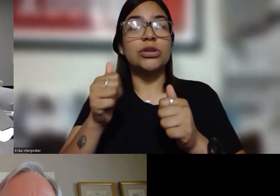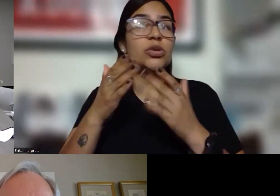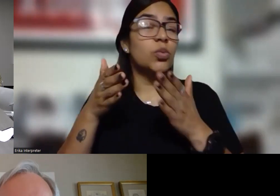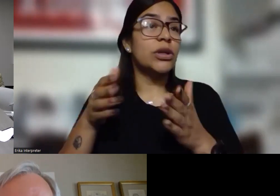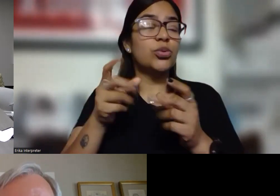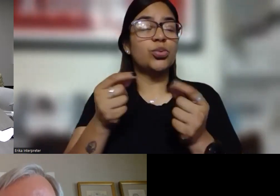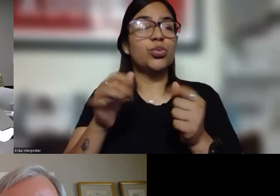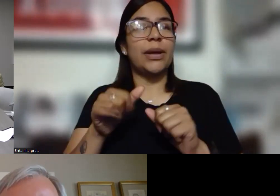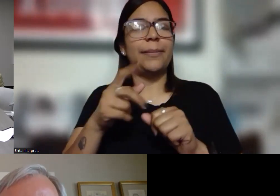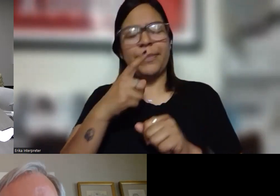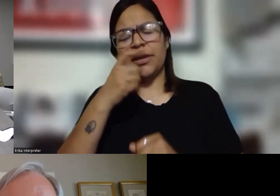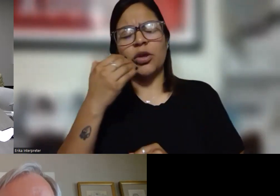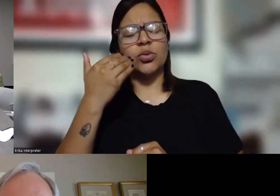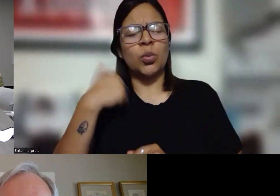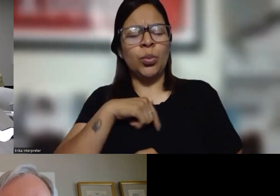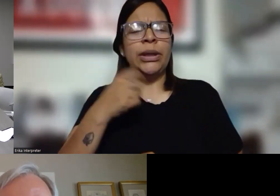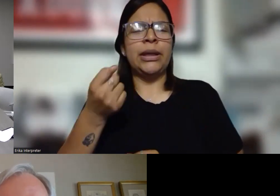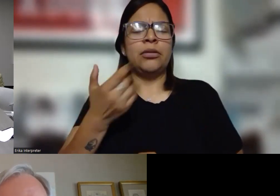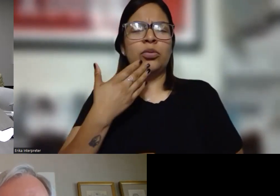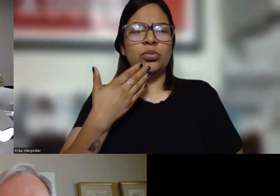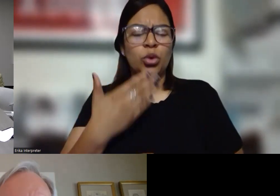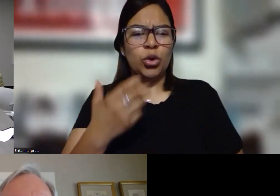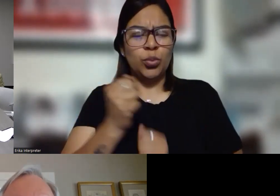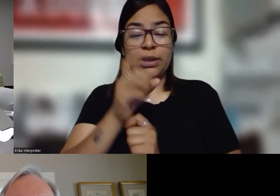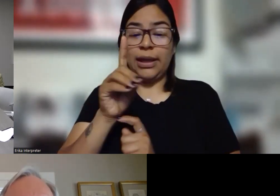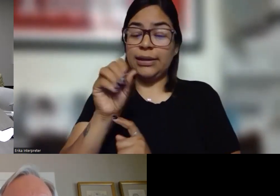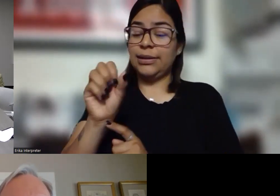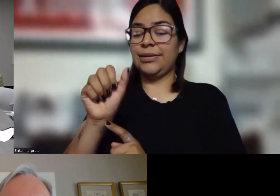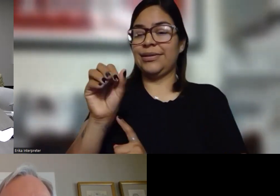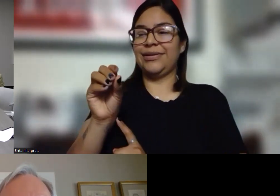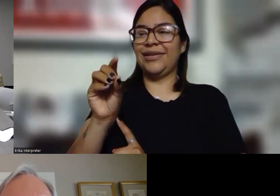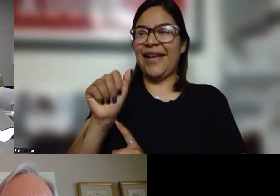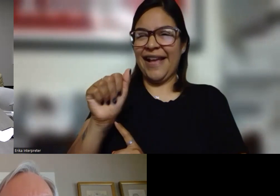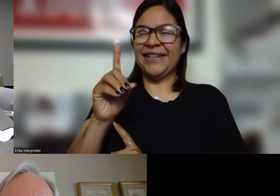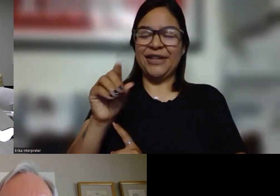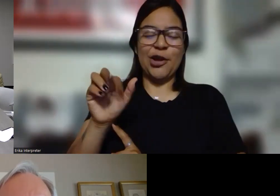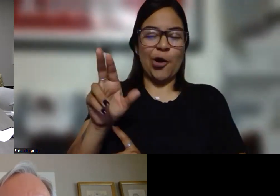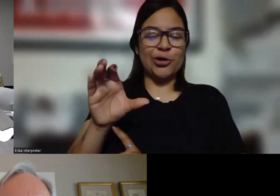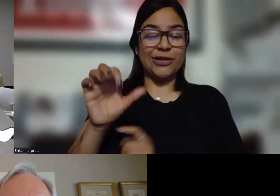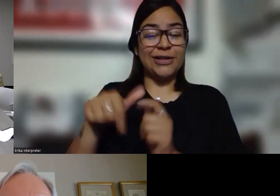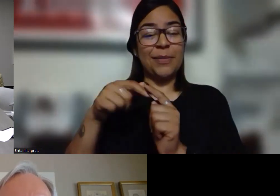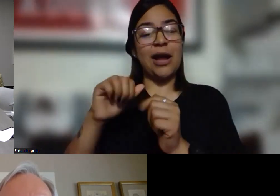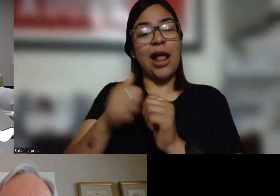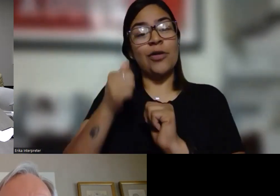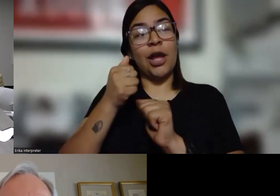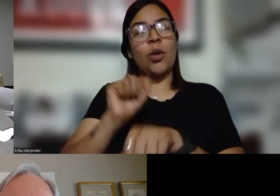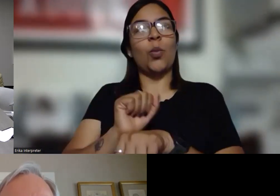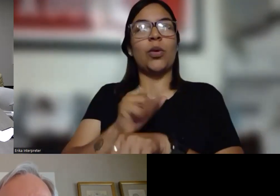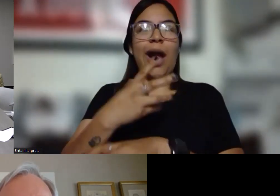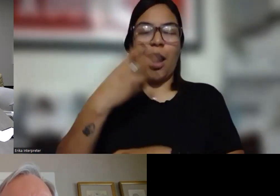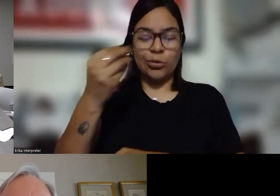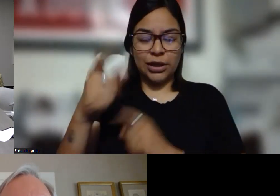adrcs so the other thing we're doing right now is we are um initiating a couple of other things